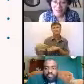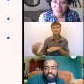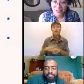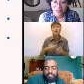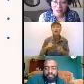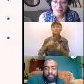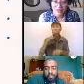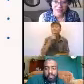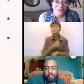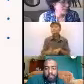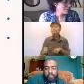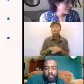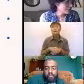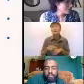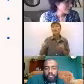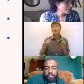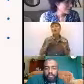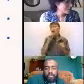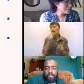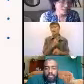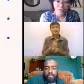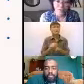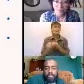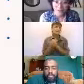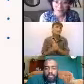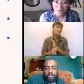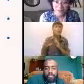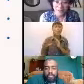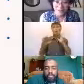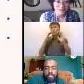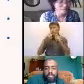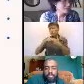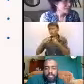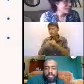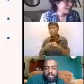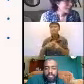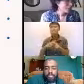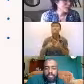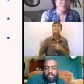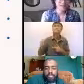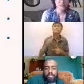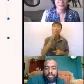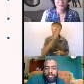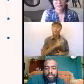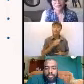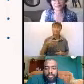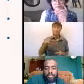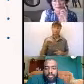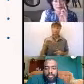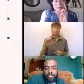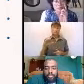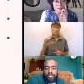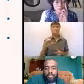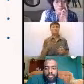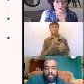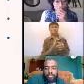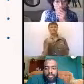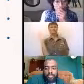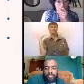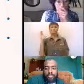not qualified or a good fit. And then the woman of colour exits the organization.